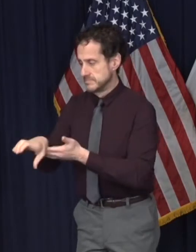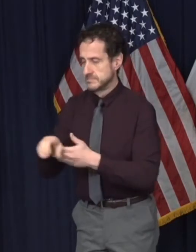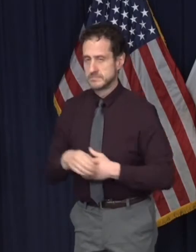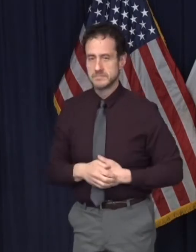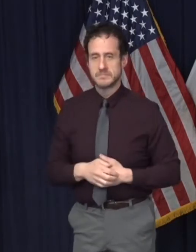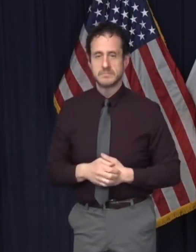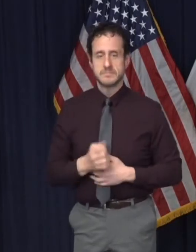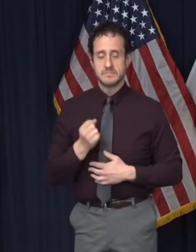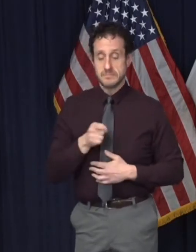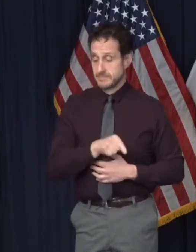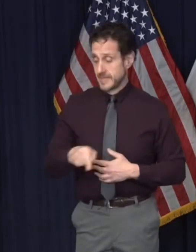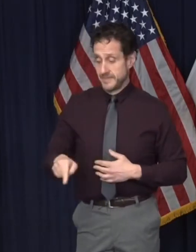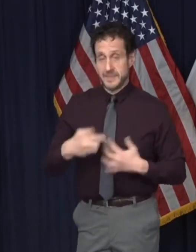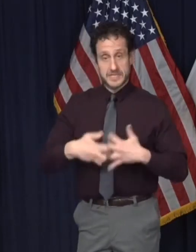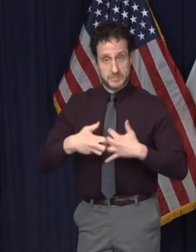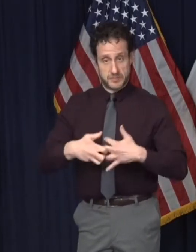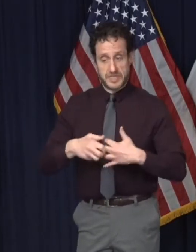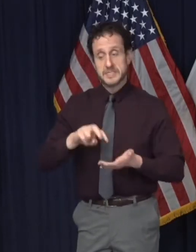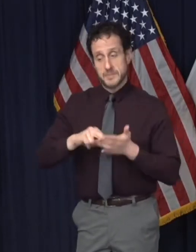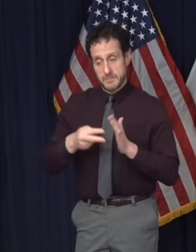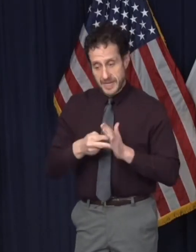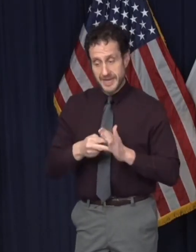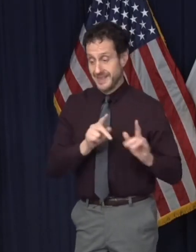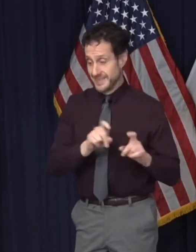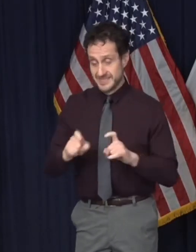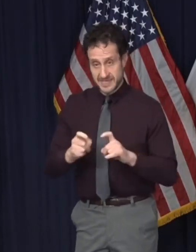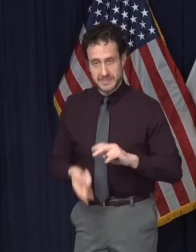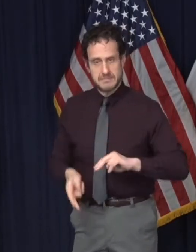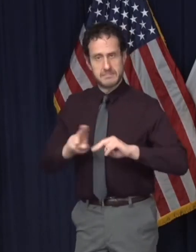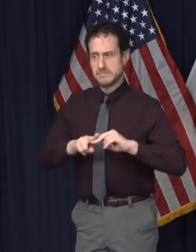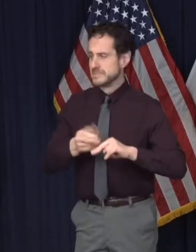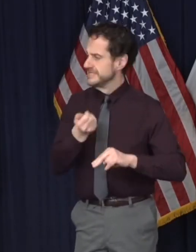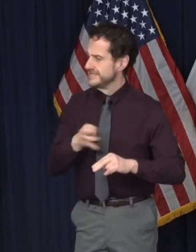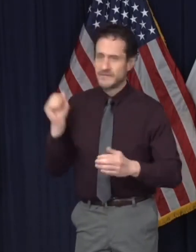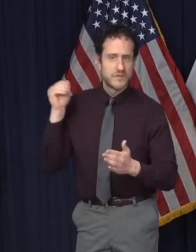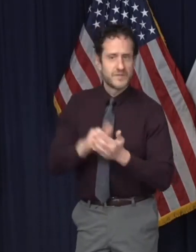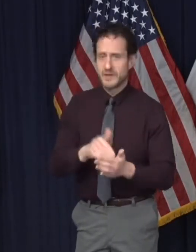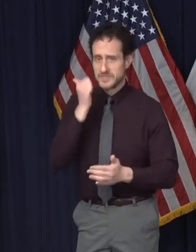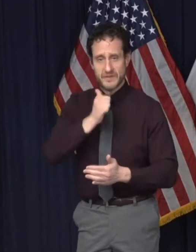STATE LABORATORIES. SOME QUICK MATH WILL TELL YOU THAT THESE EXTRACTORS COULD